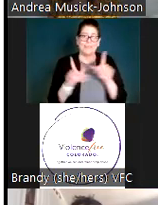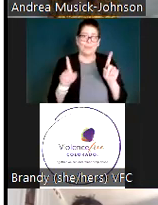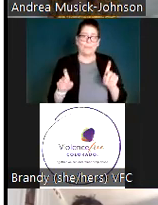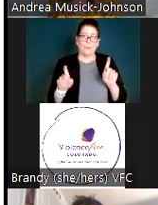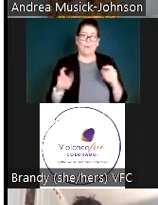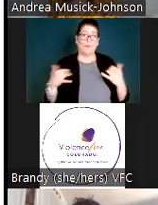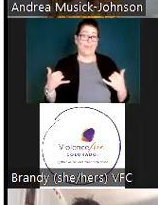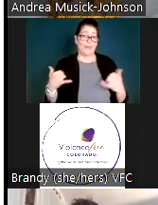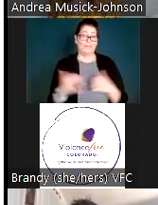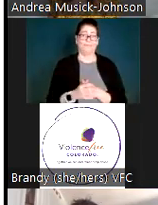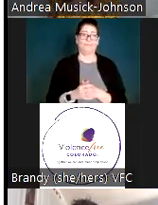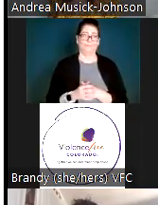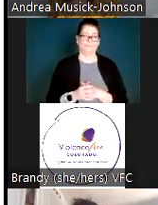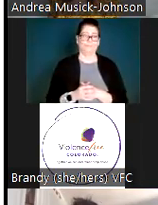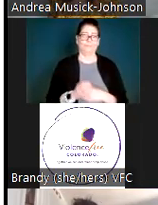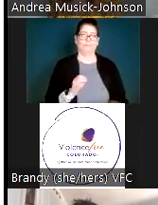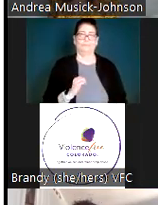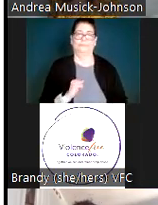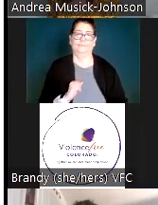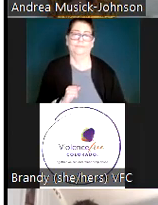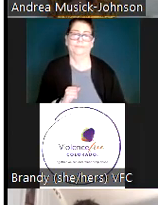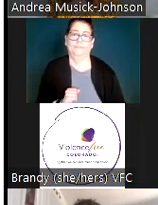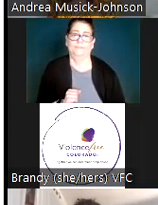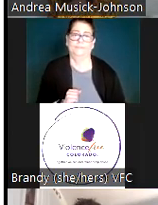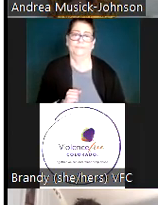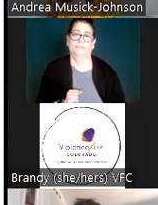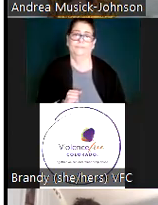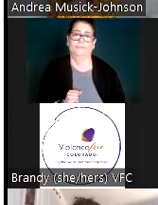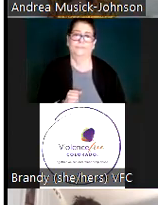And I'll go ahead and share out those results. There we go.